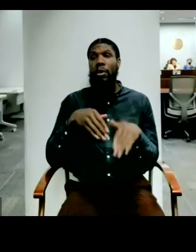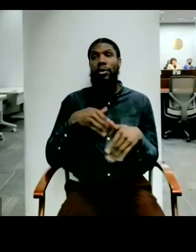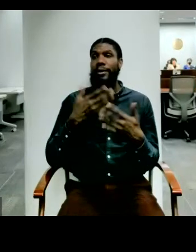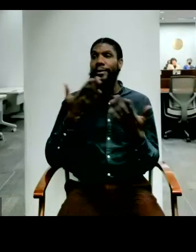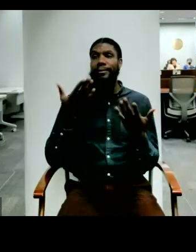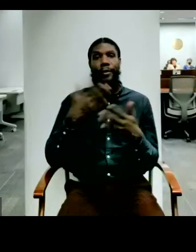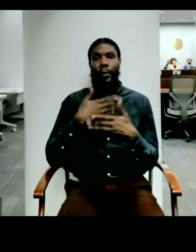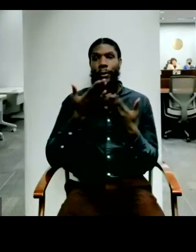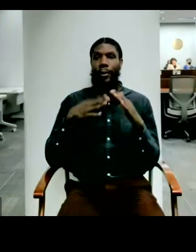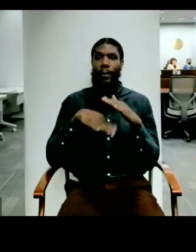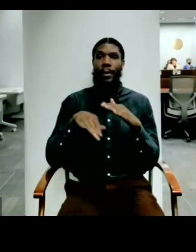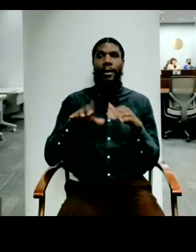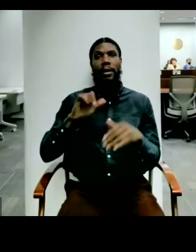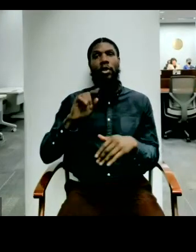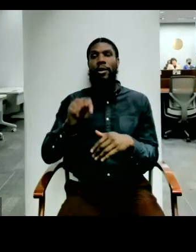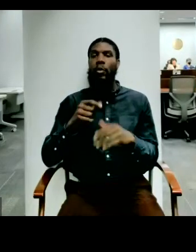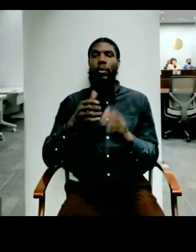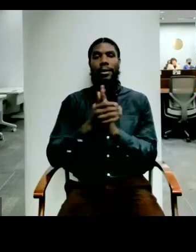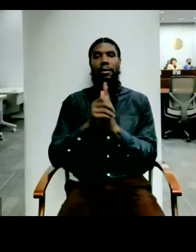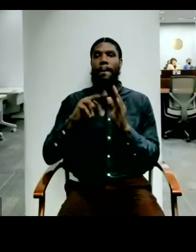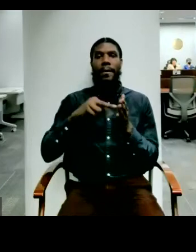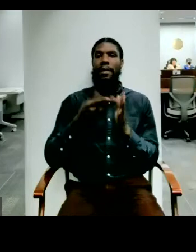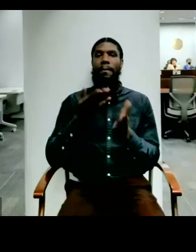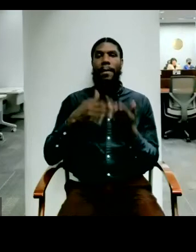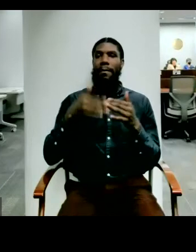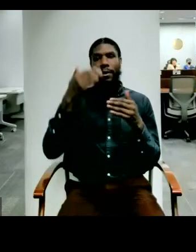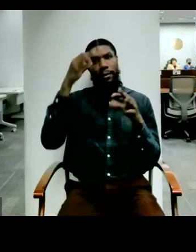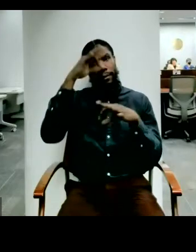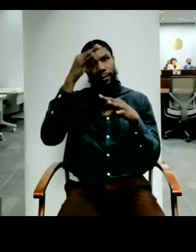not be as aware of their rights, most of the time we communicate,